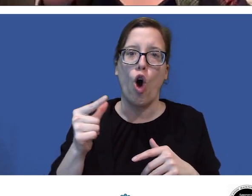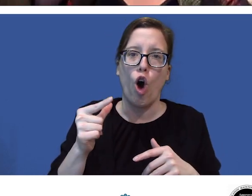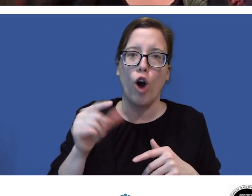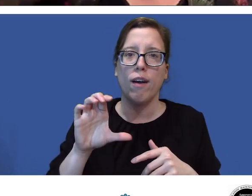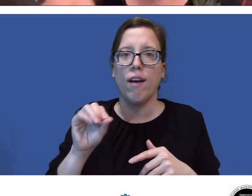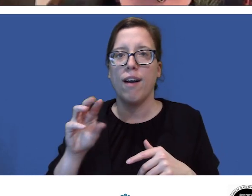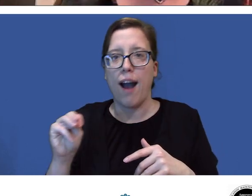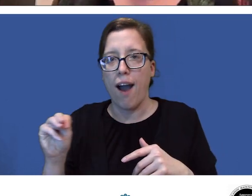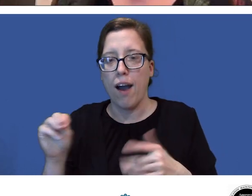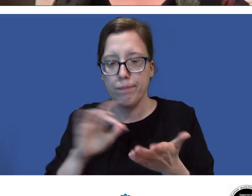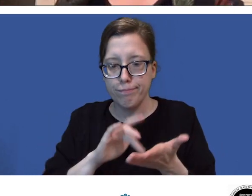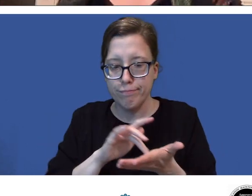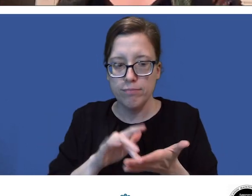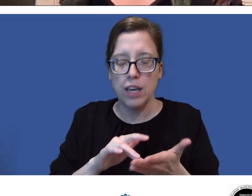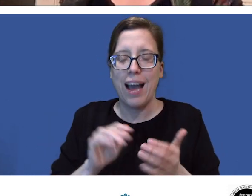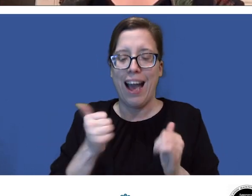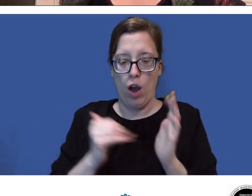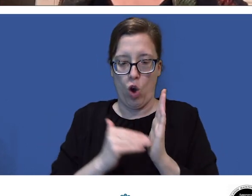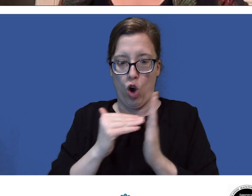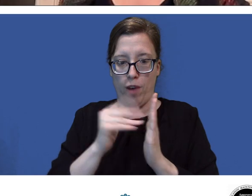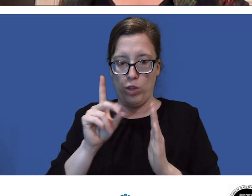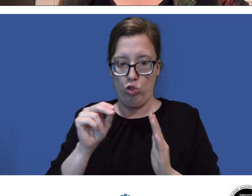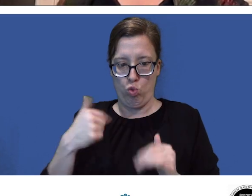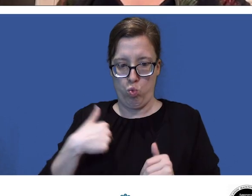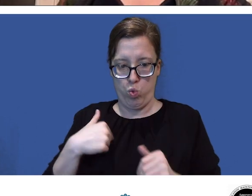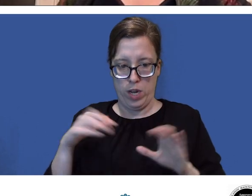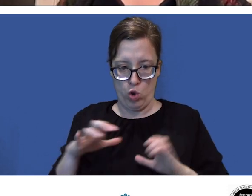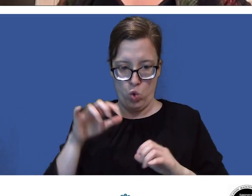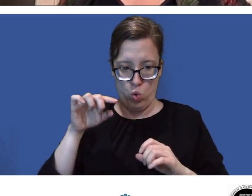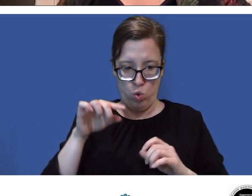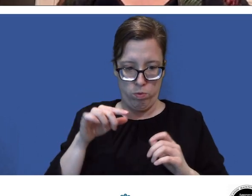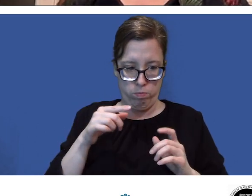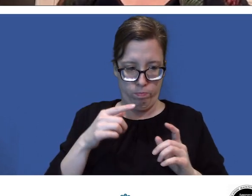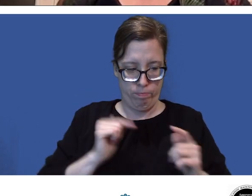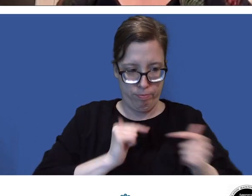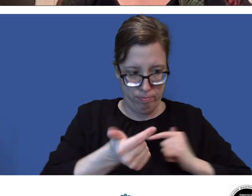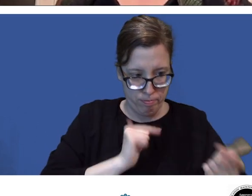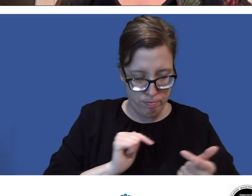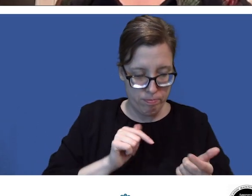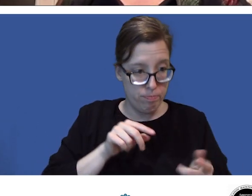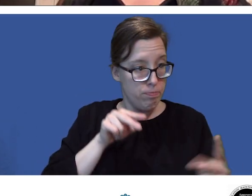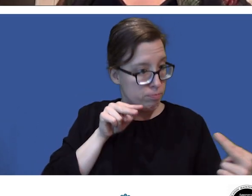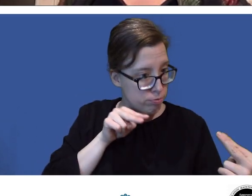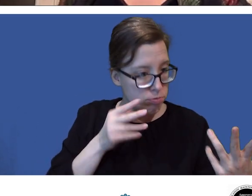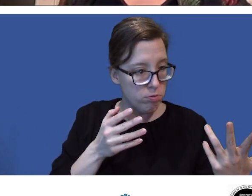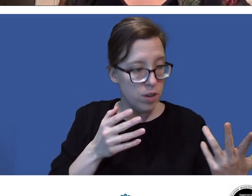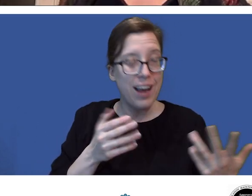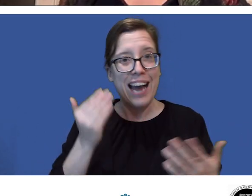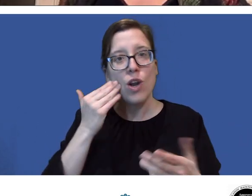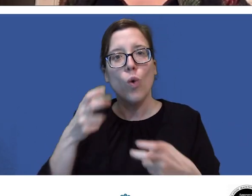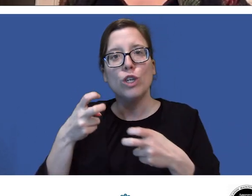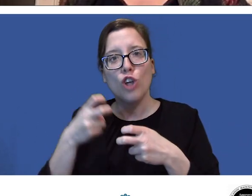do you do those things? It's really hard. But I question how many